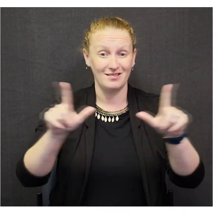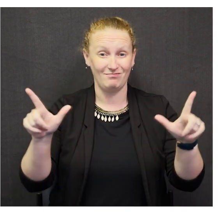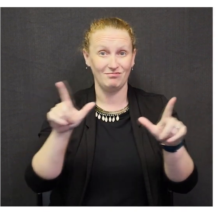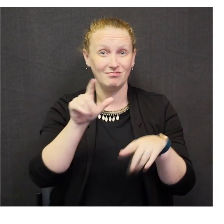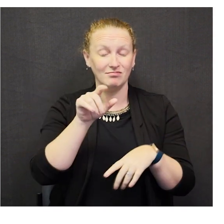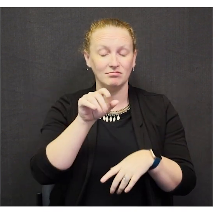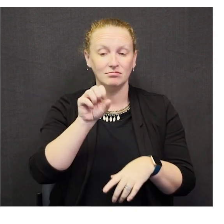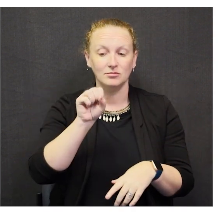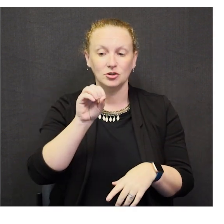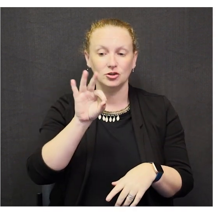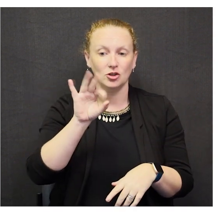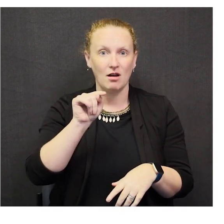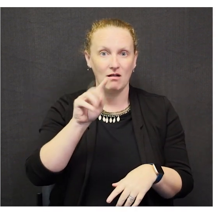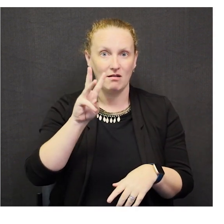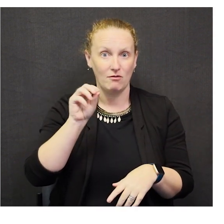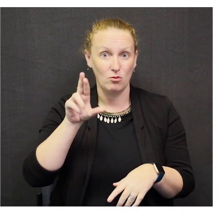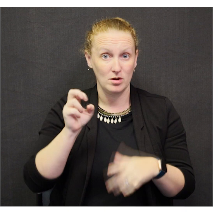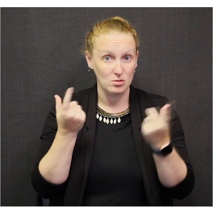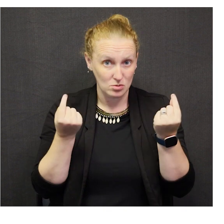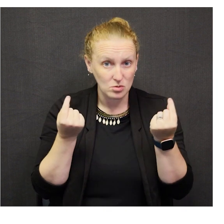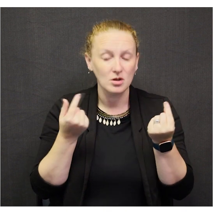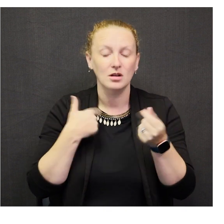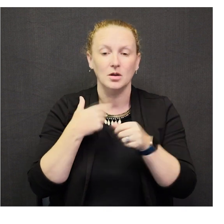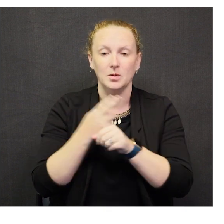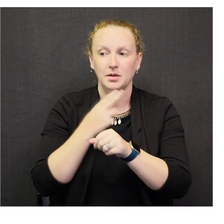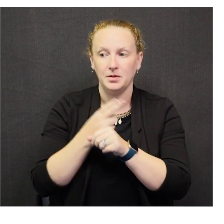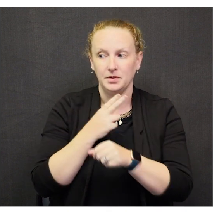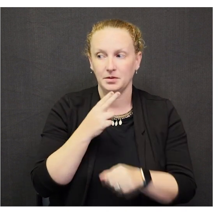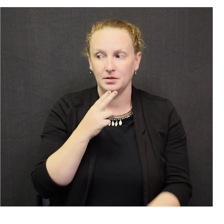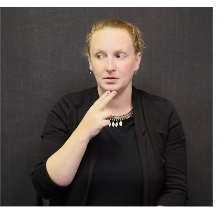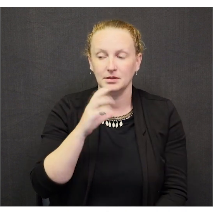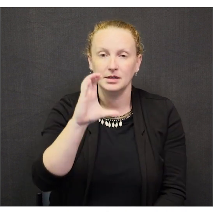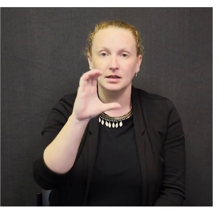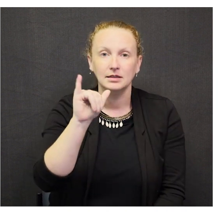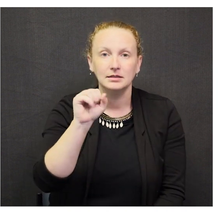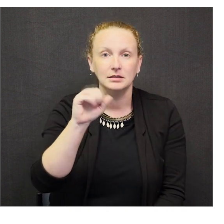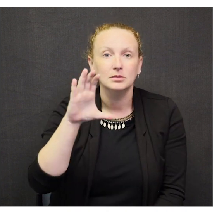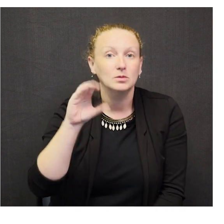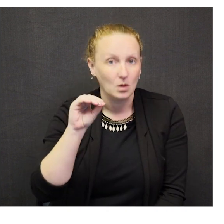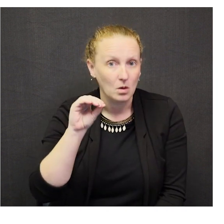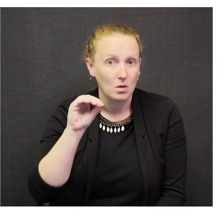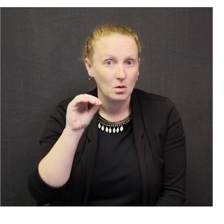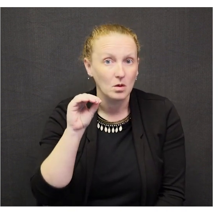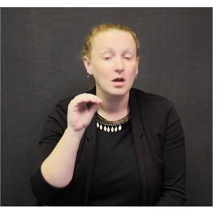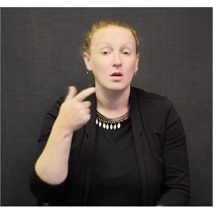By buying a VP and license for each Cisco video phone, we enabled the interpreters to take